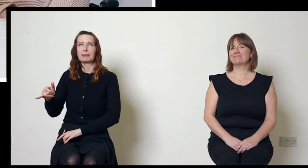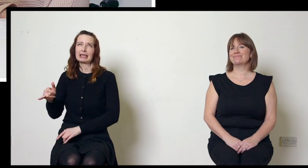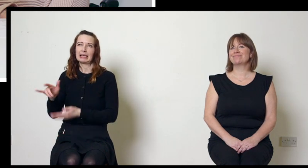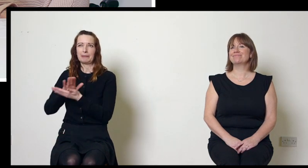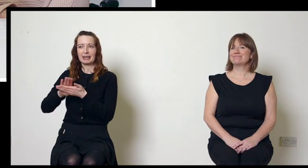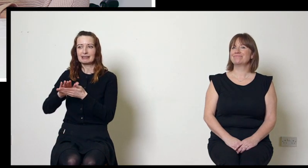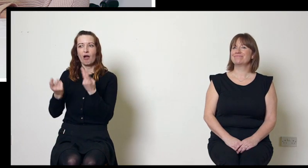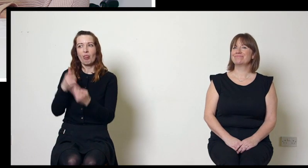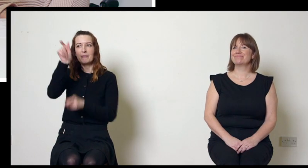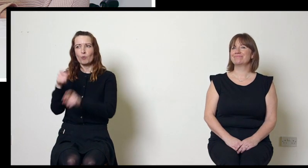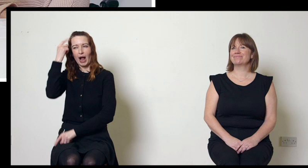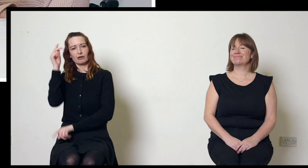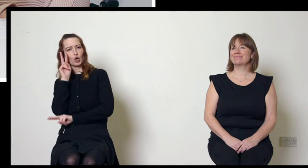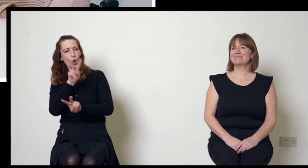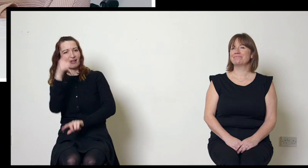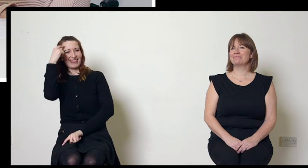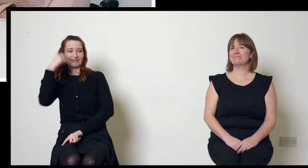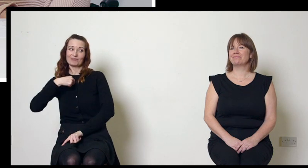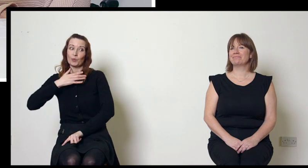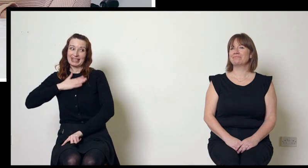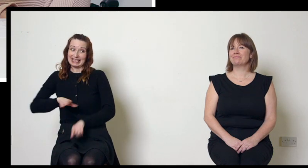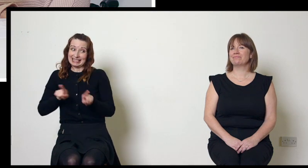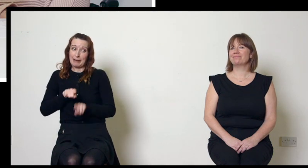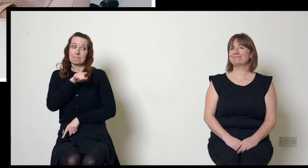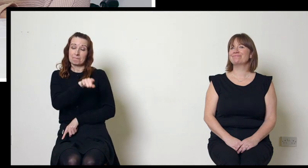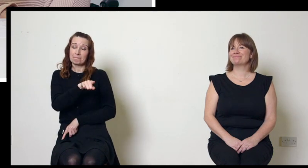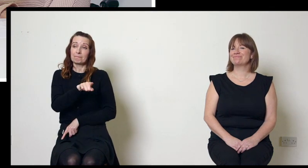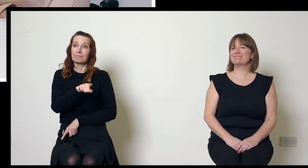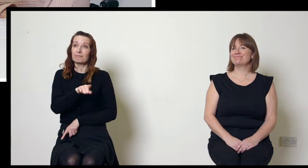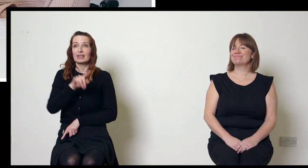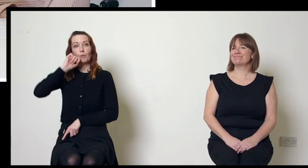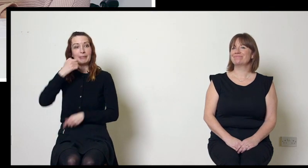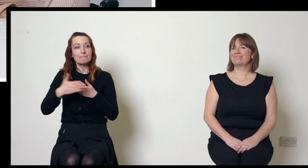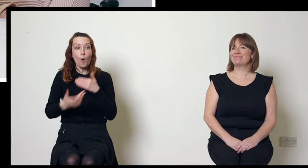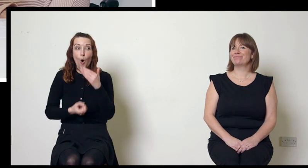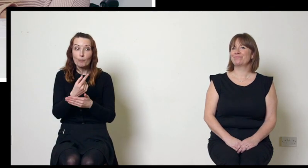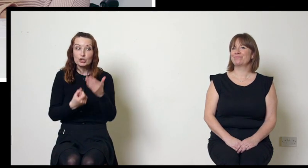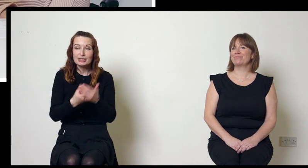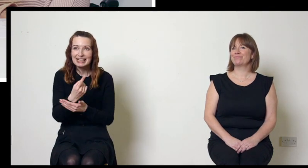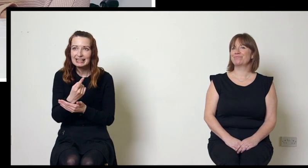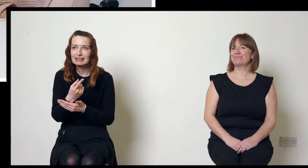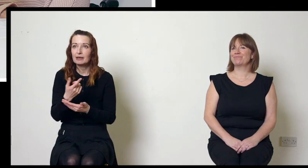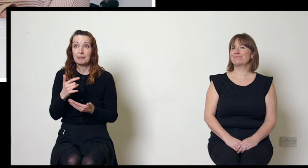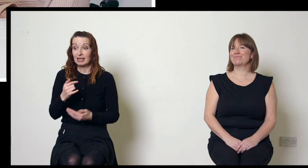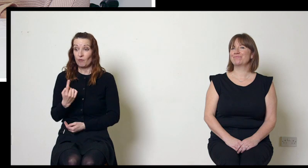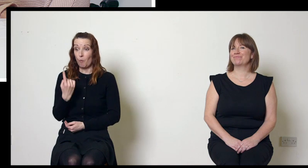think we should be doing the same. And then there'll be more opportunities. Because even if you just have one venue that everybody, like you said, that